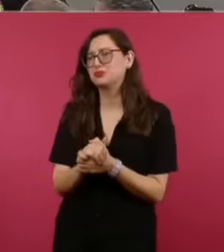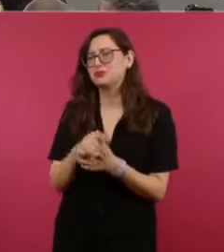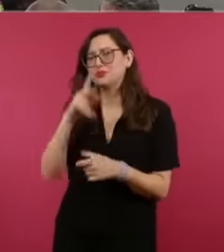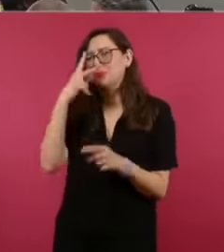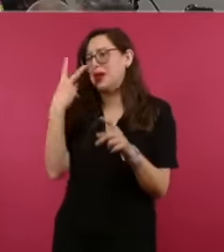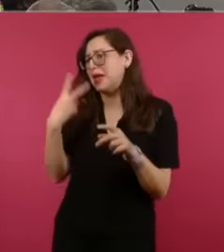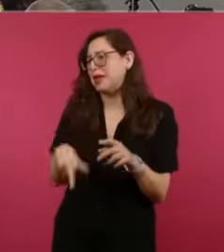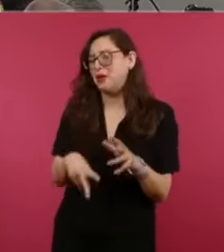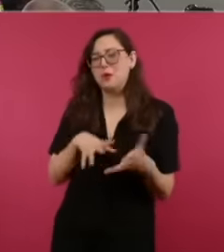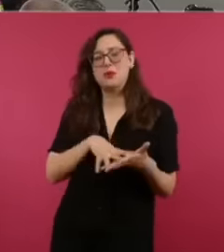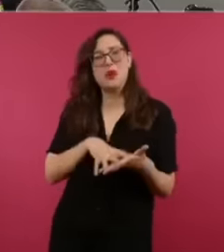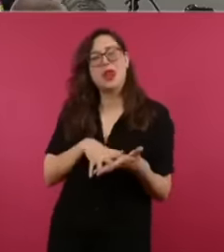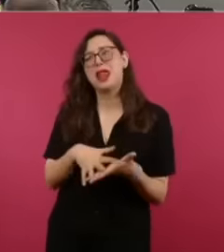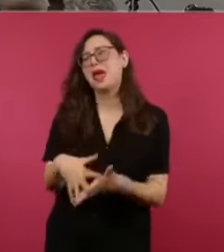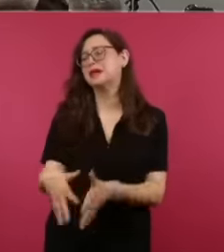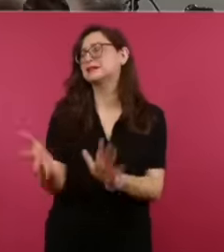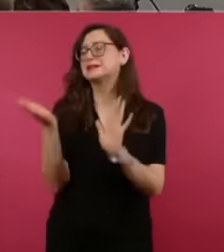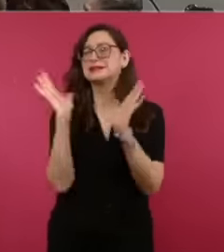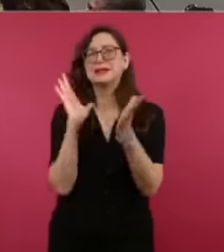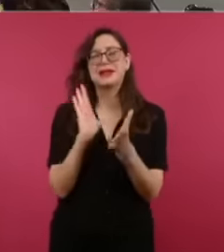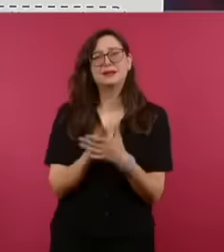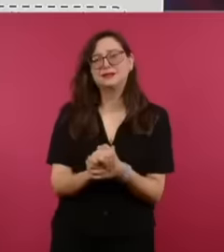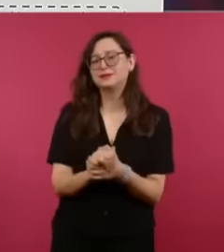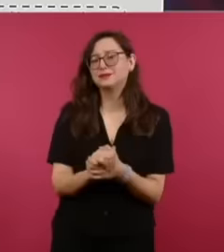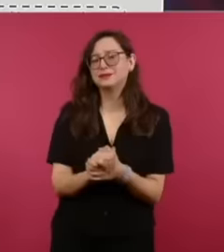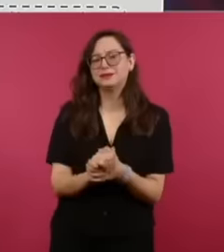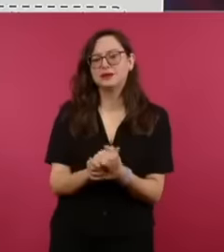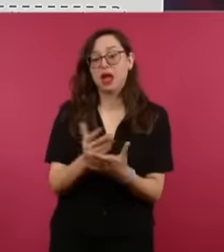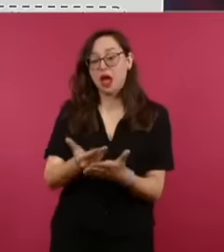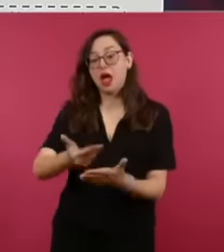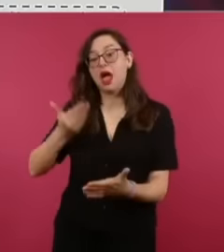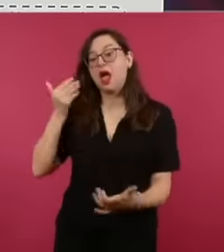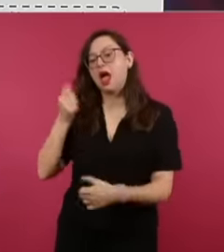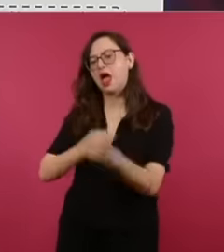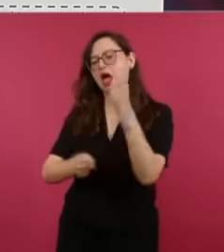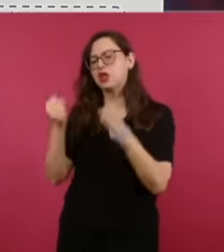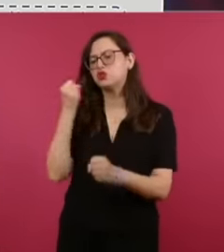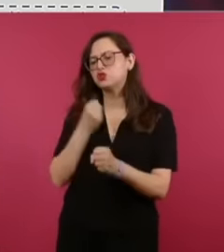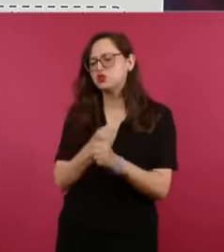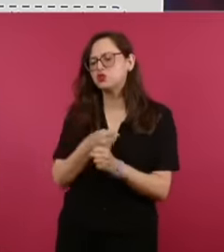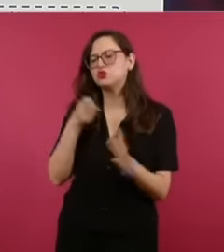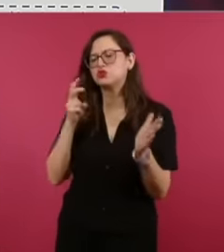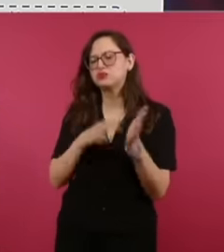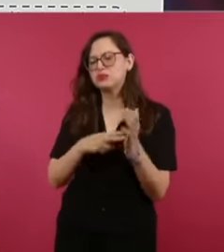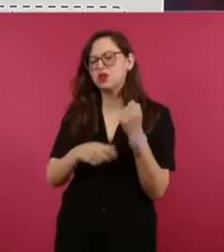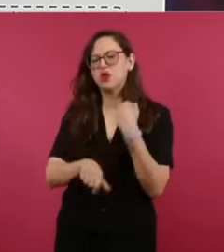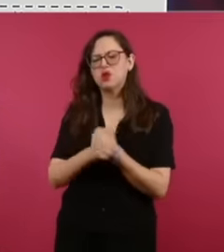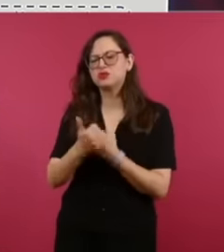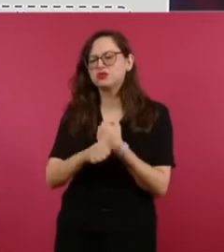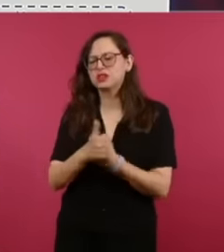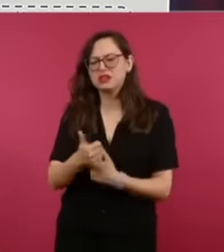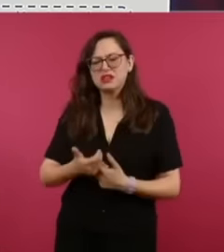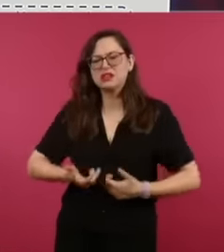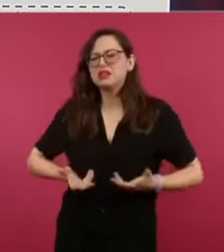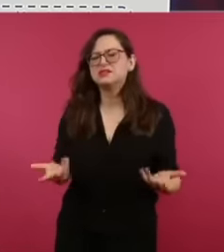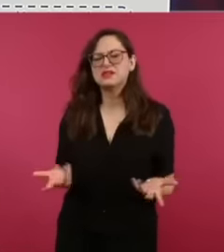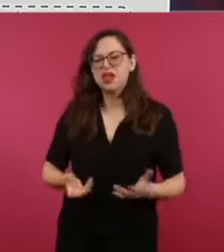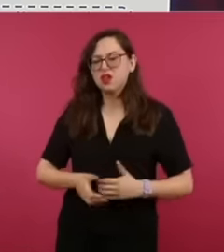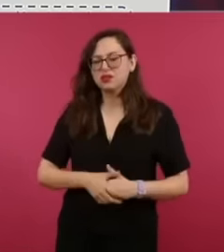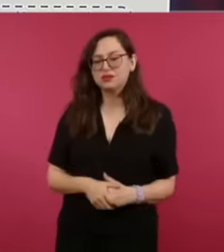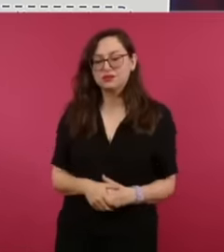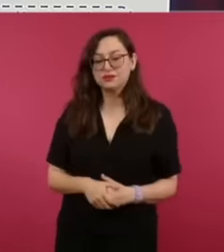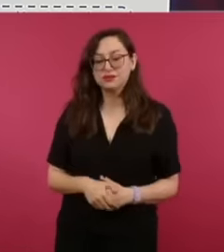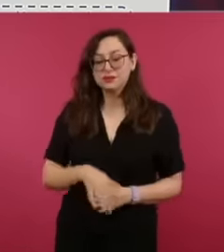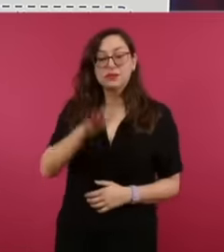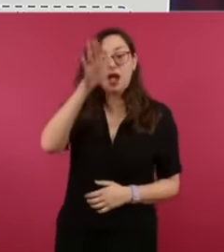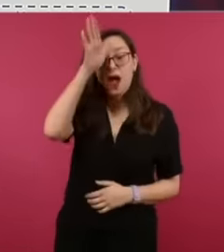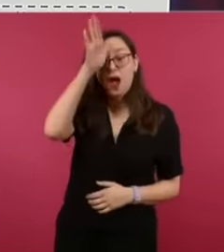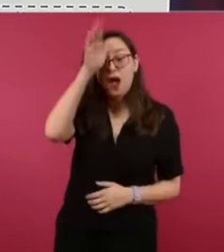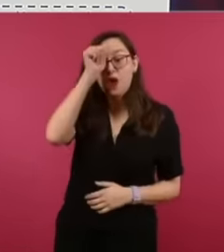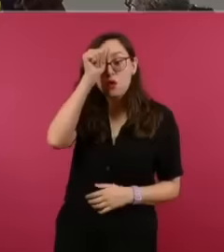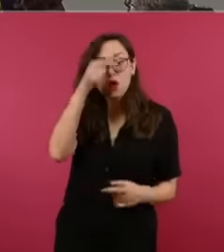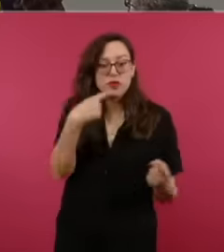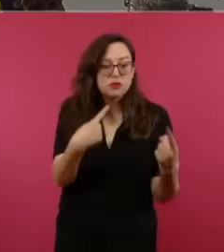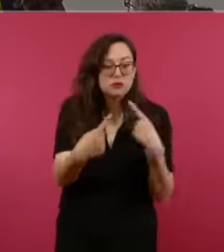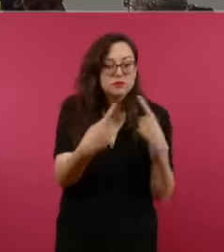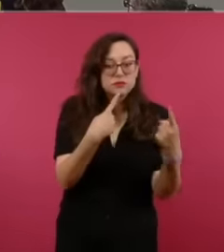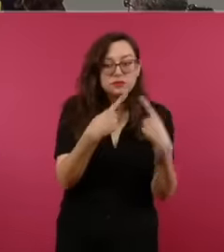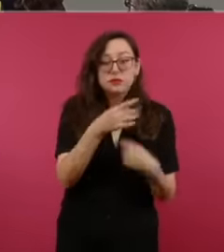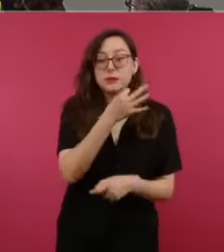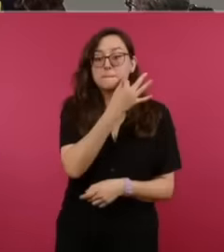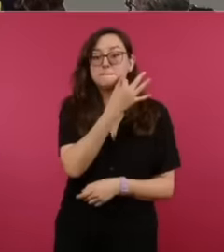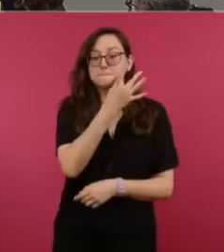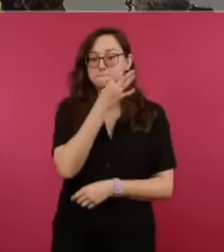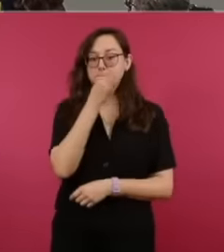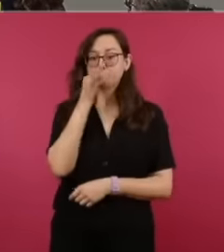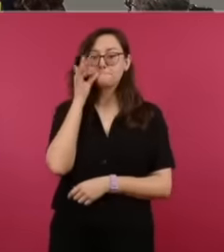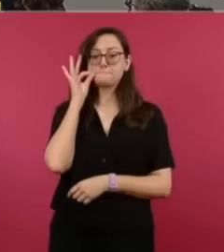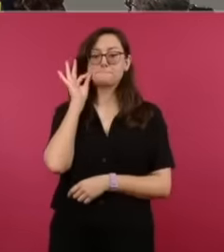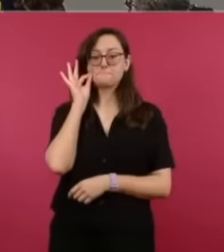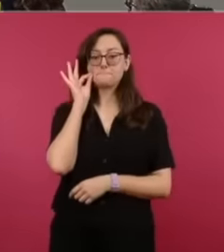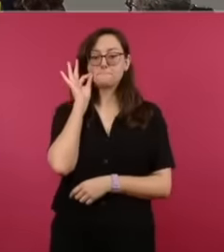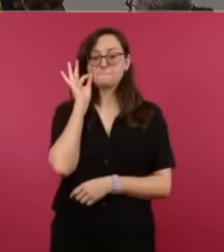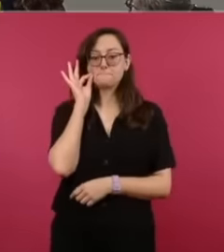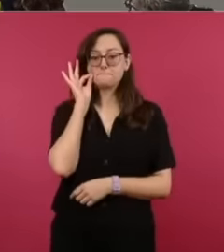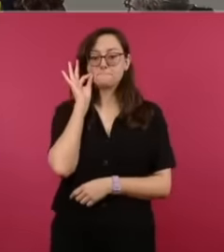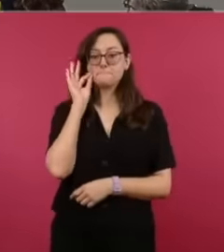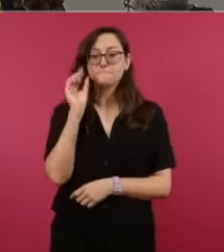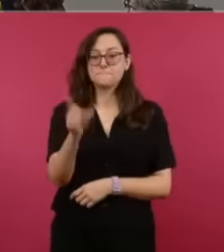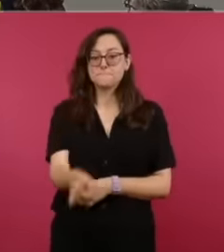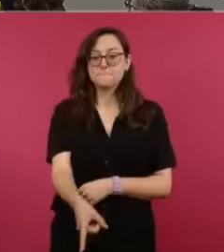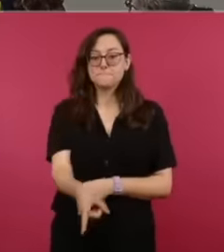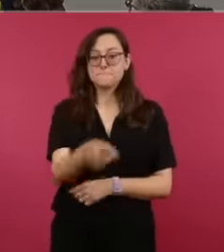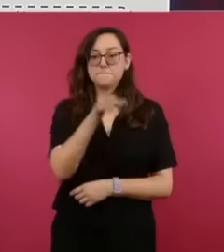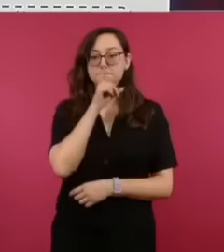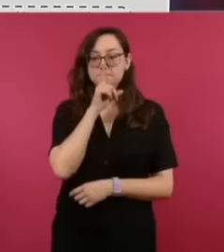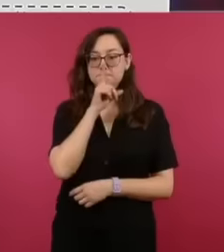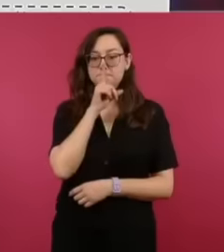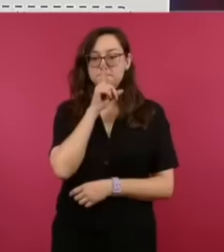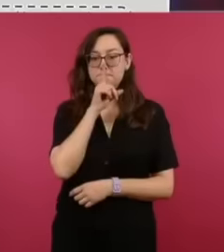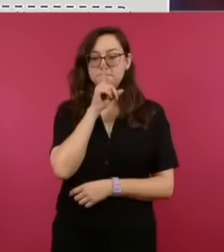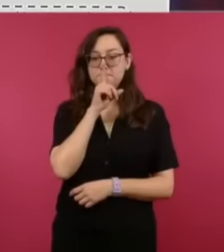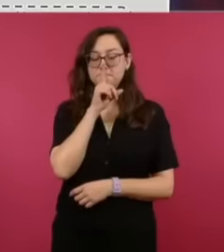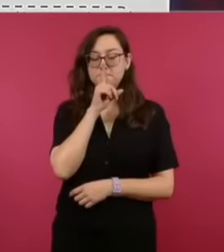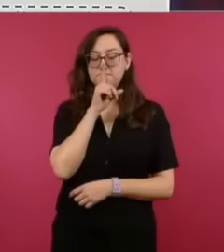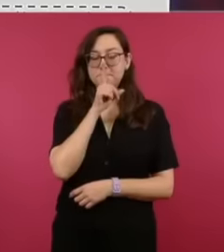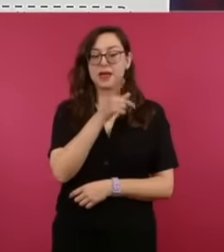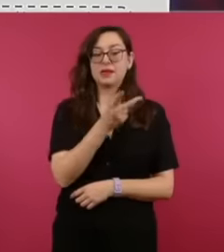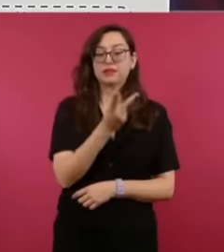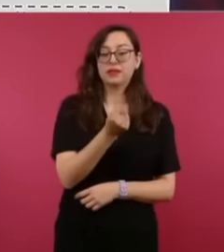Mexico agreed not to talk about it in the media Hub a pact of silence Look I'm going